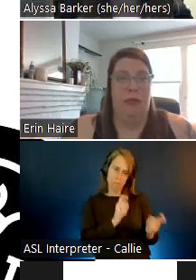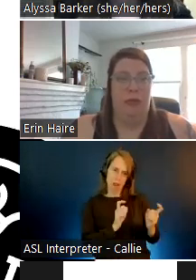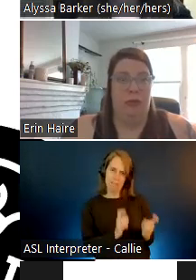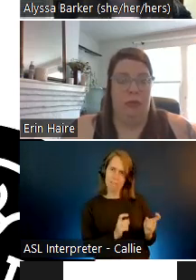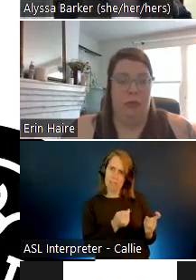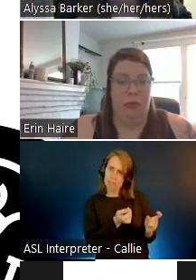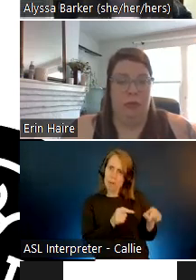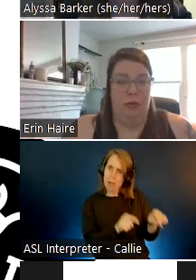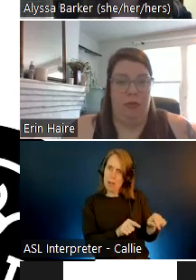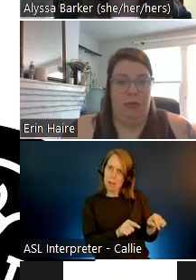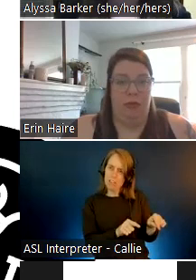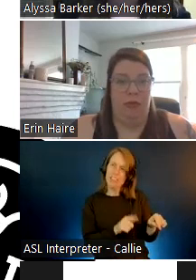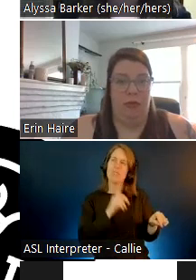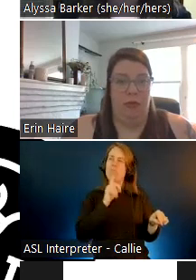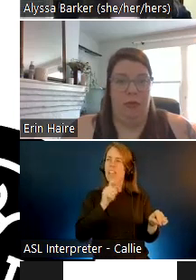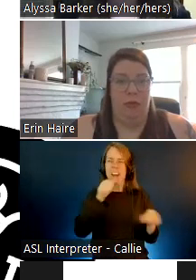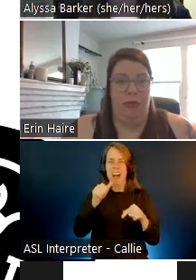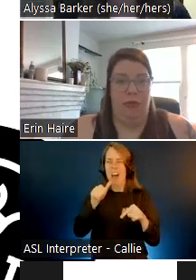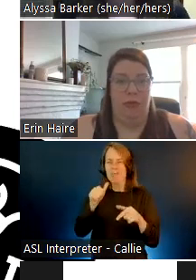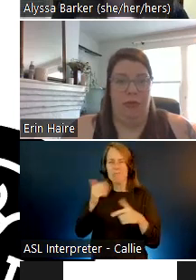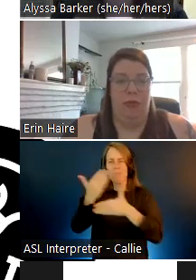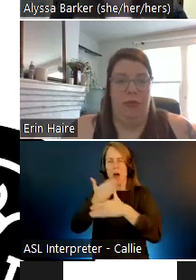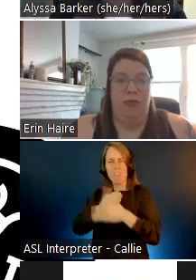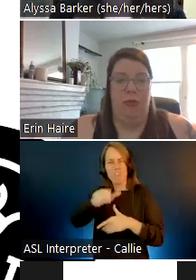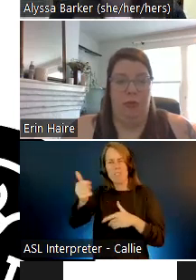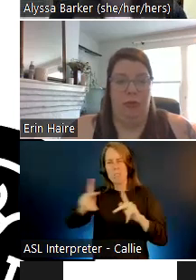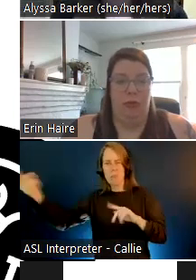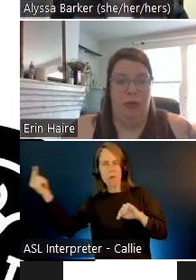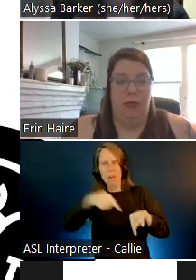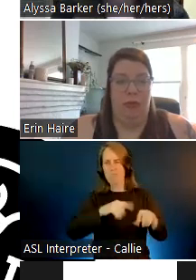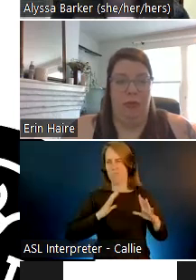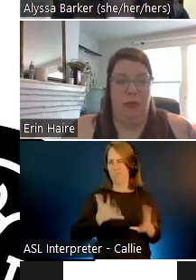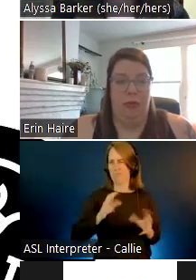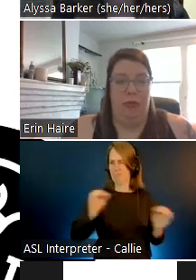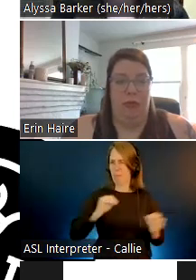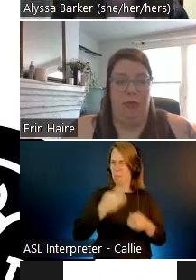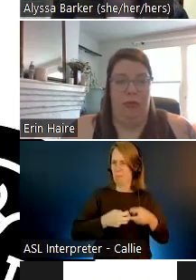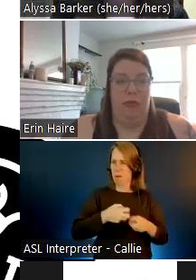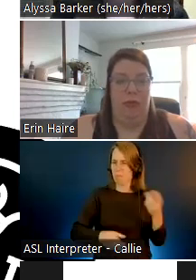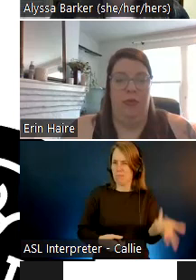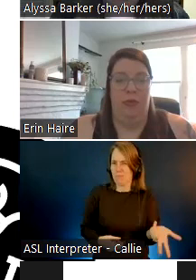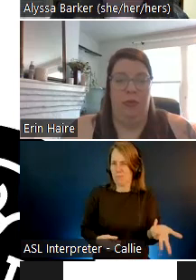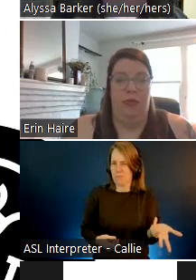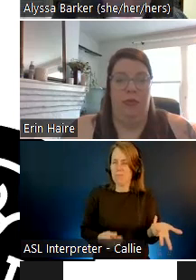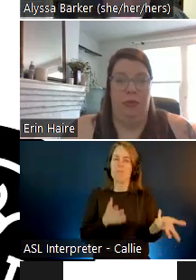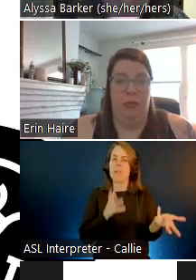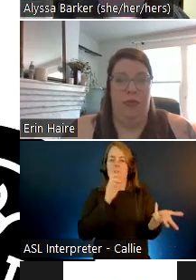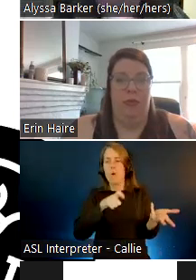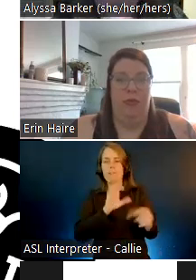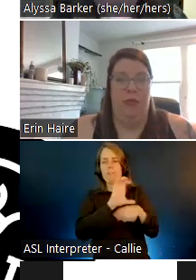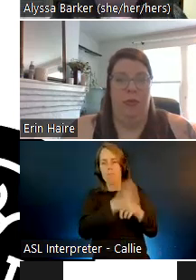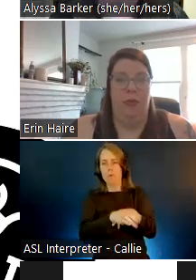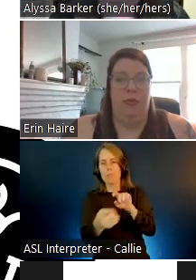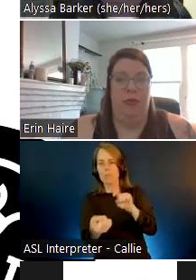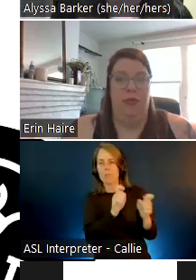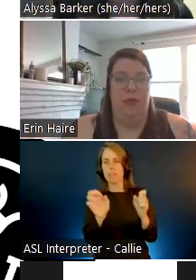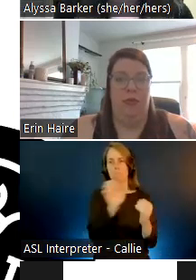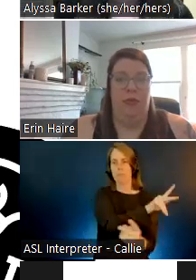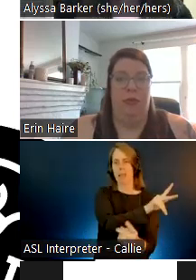but if it's a structural change and score really affect future tenants then the landlord can but